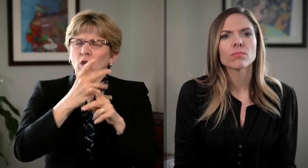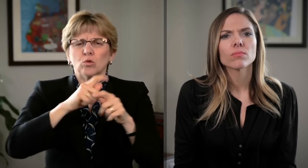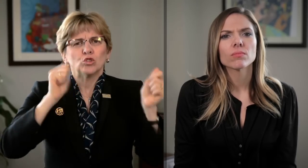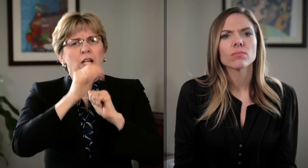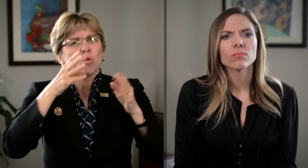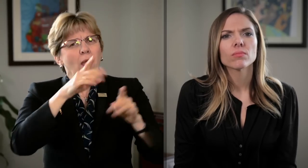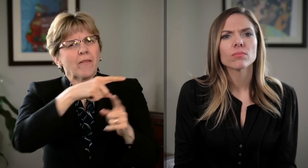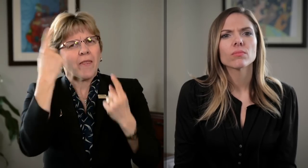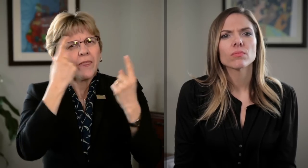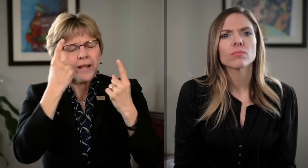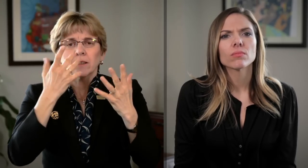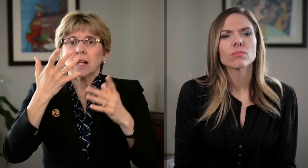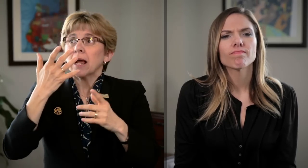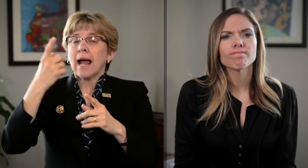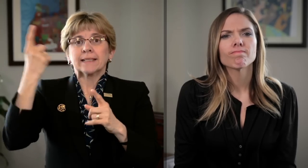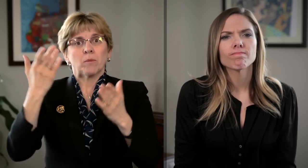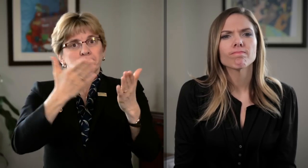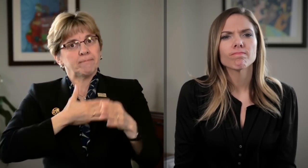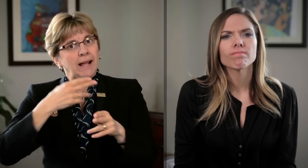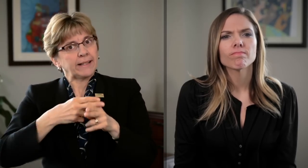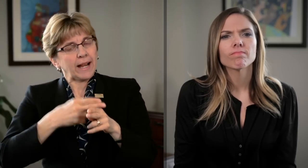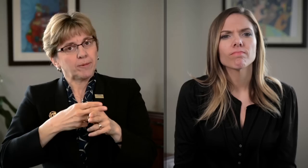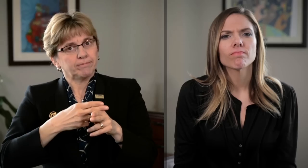to change preexisting practices. And someone threw my name into the ring.